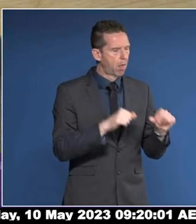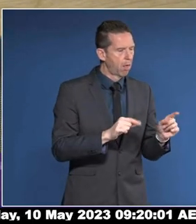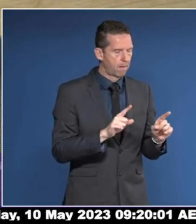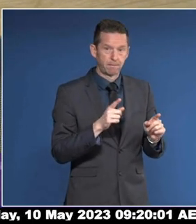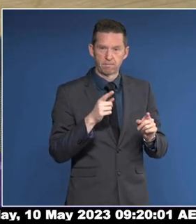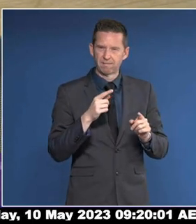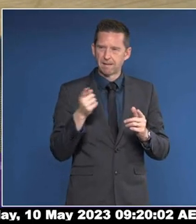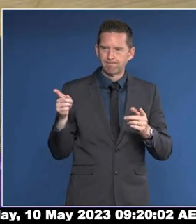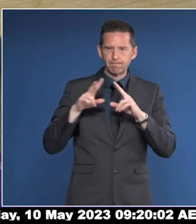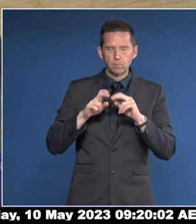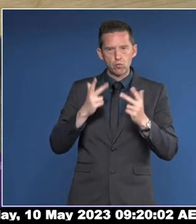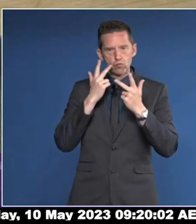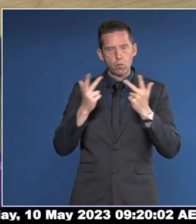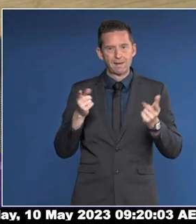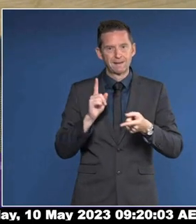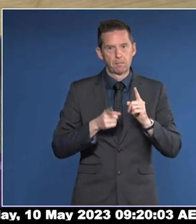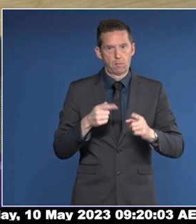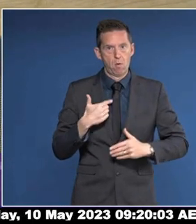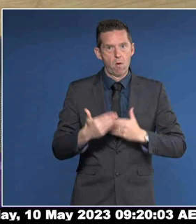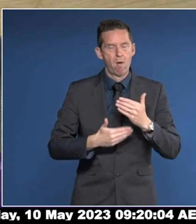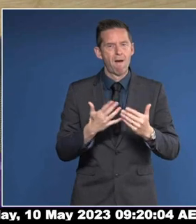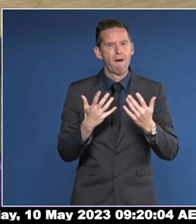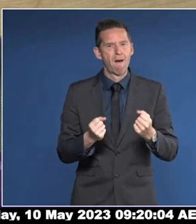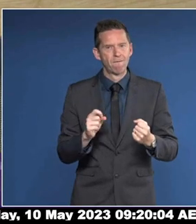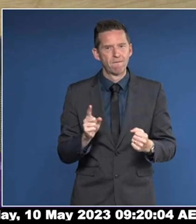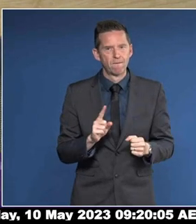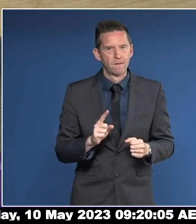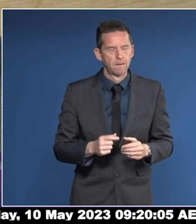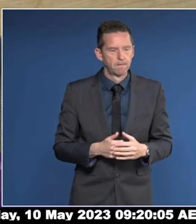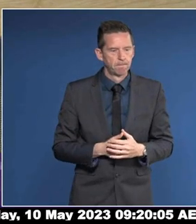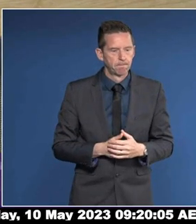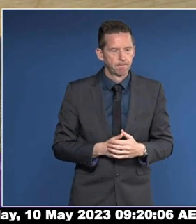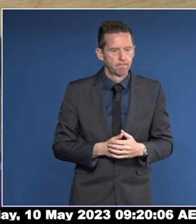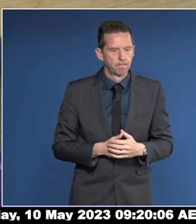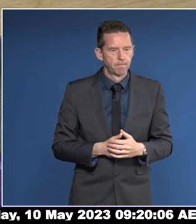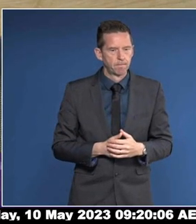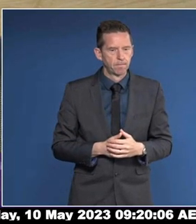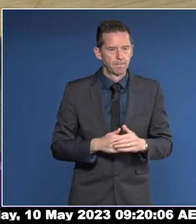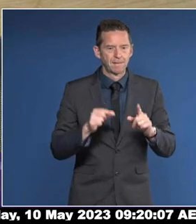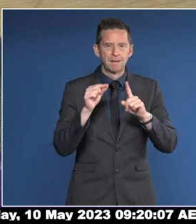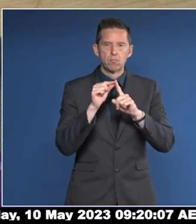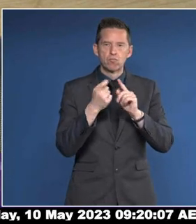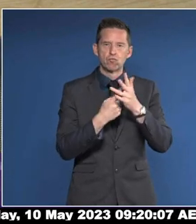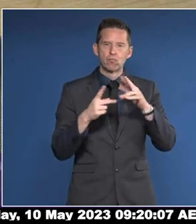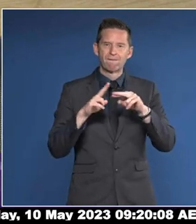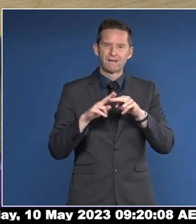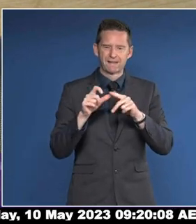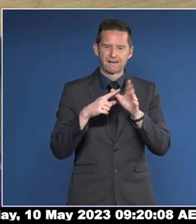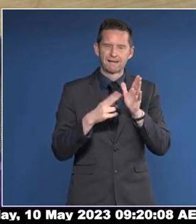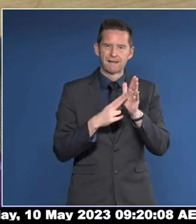use the way in which Professor Danny Kahneman describes, if that's helpful - is